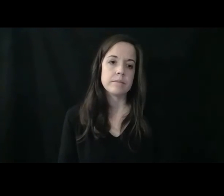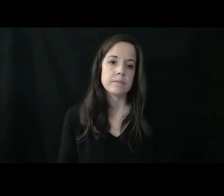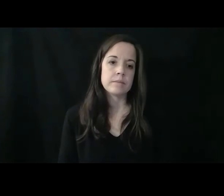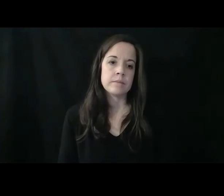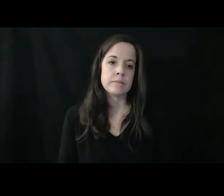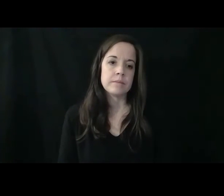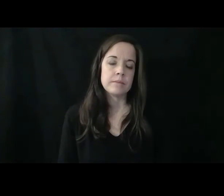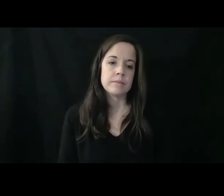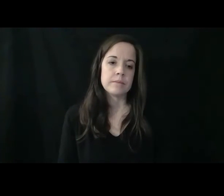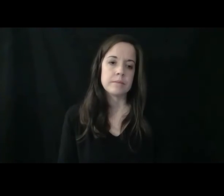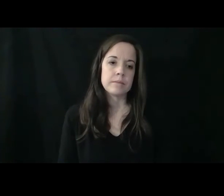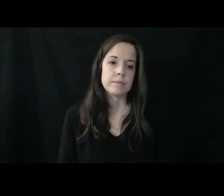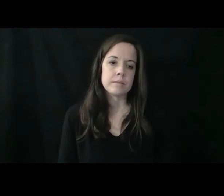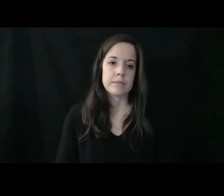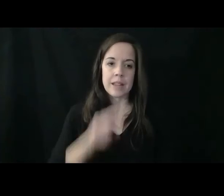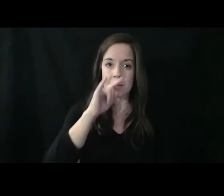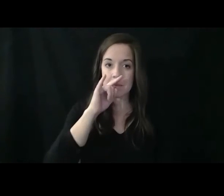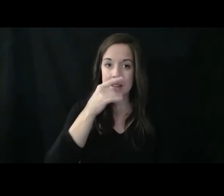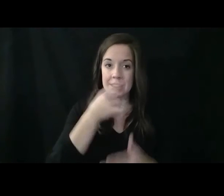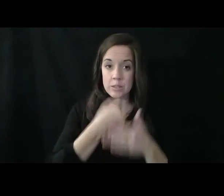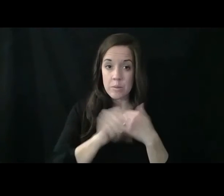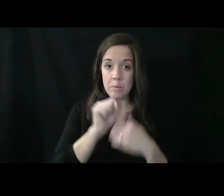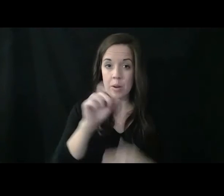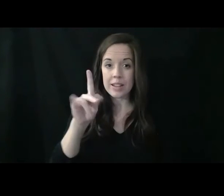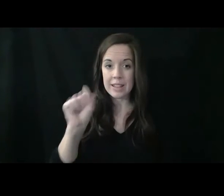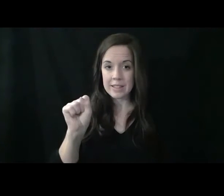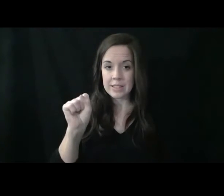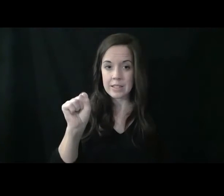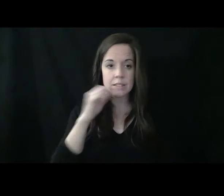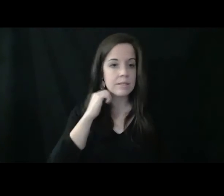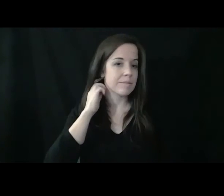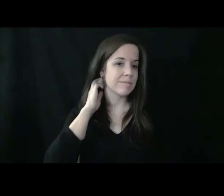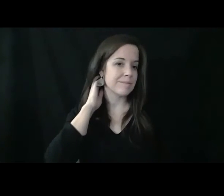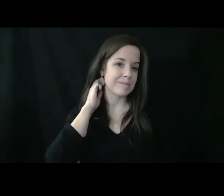My kids were born in Kansas, maybe some of you are in Kansas right now.